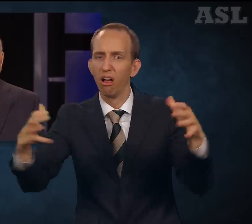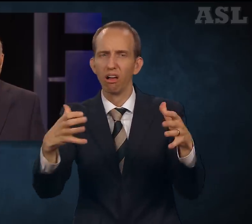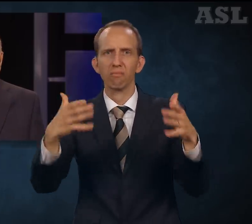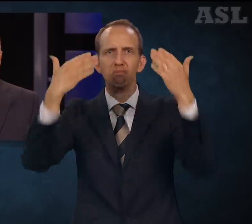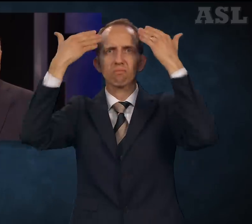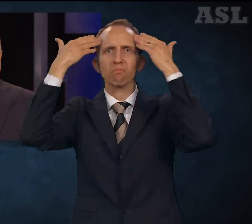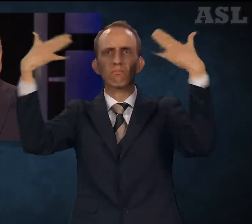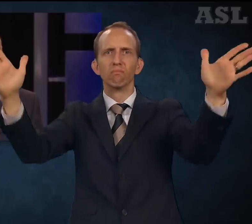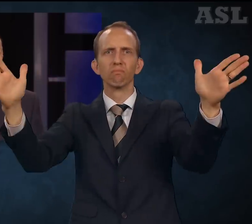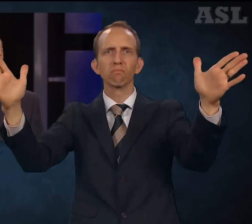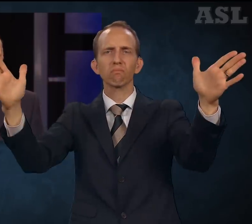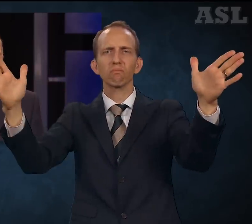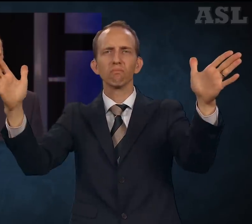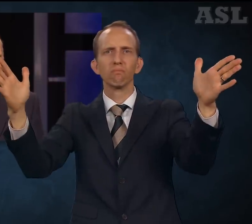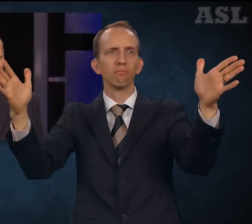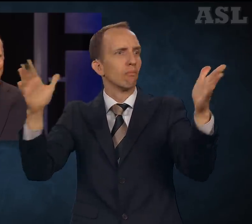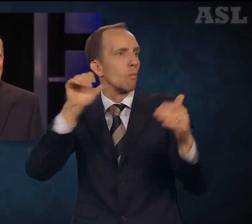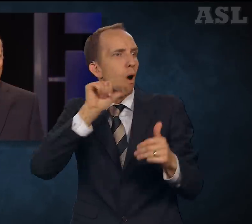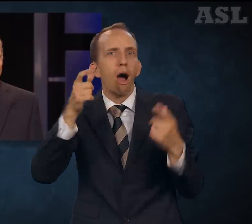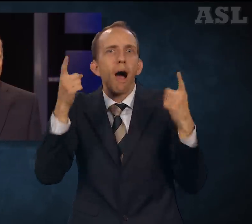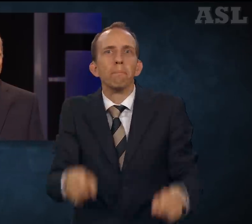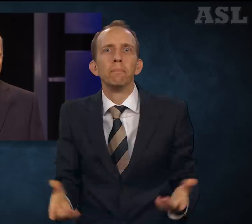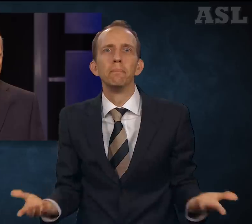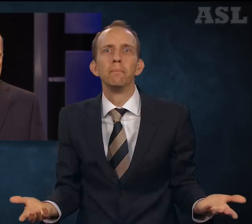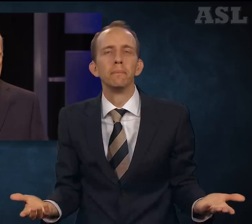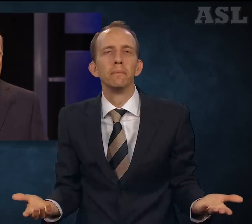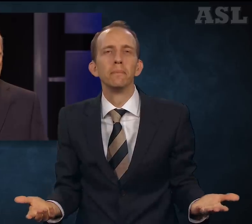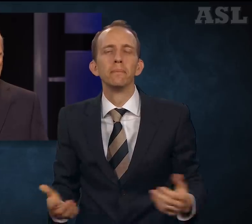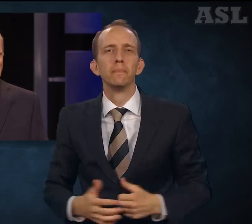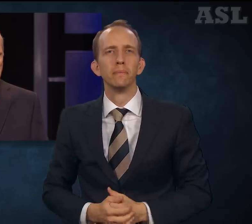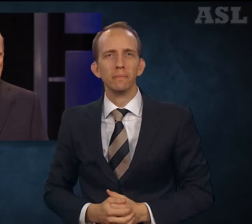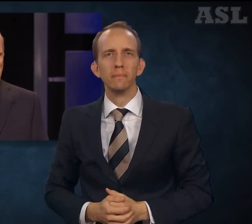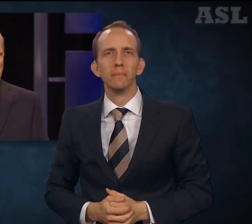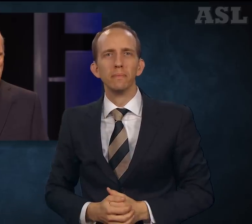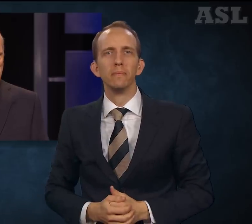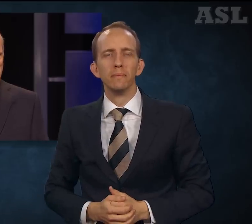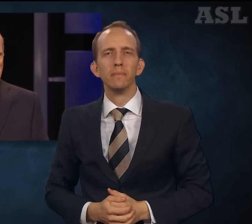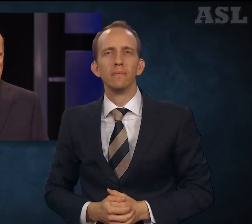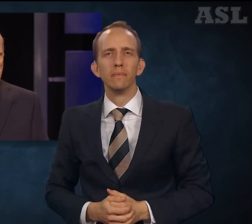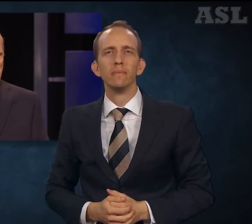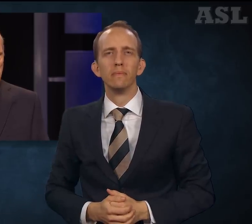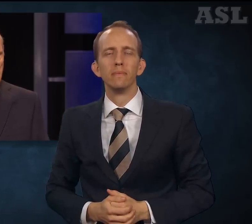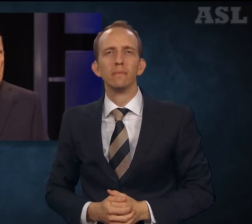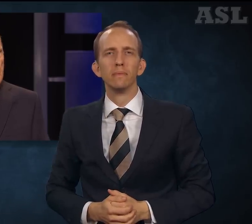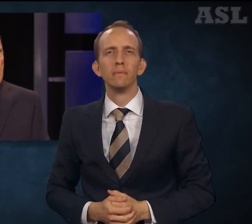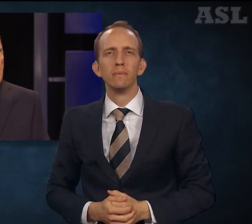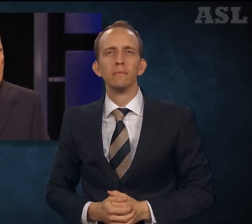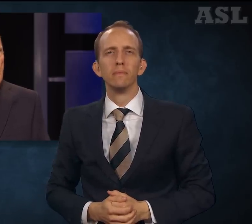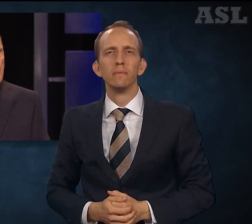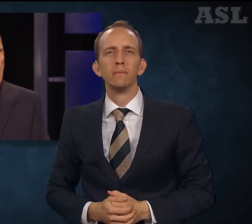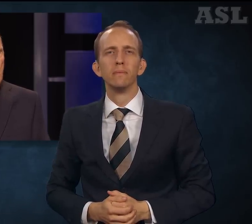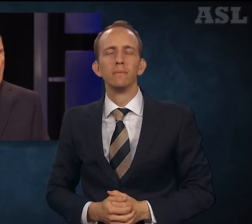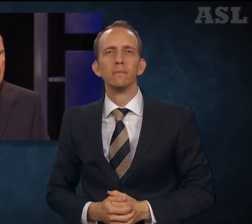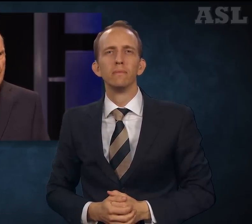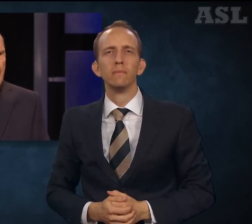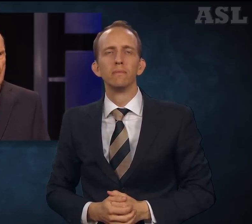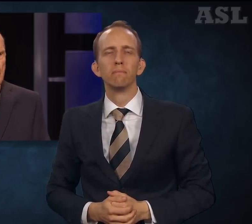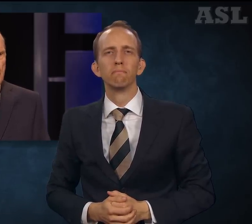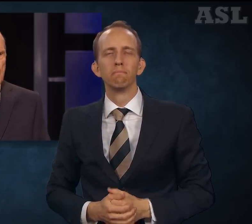BOOK OF MORMON, THE PROMISED